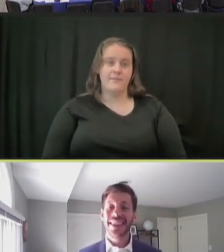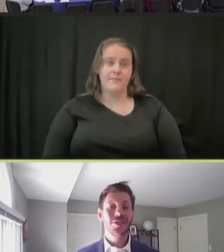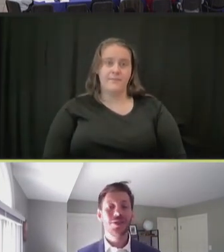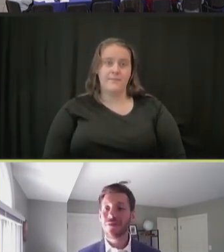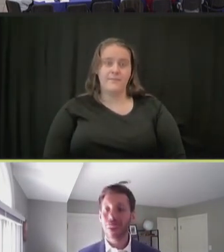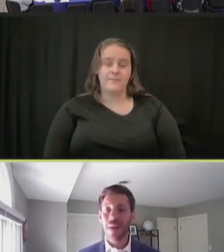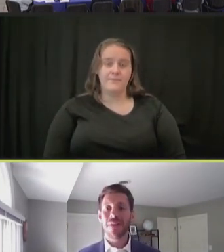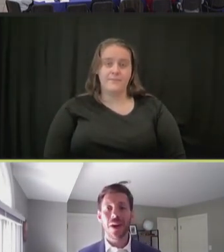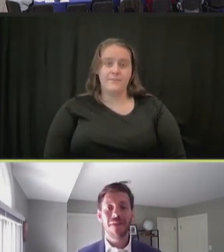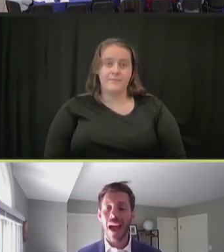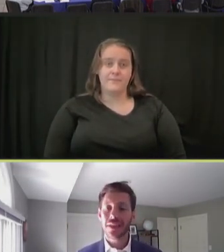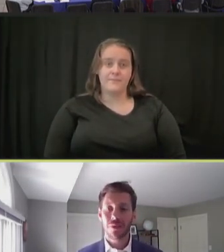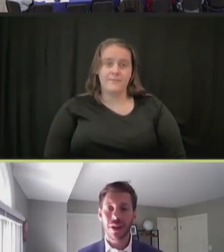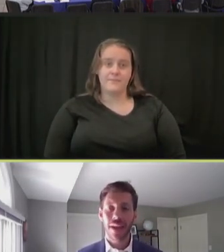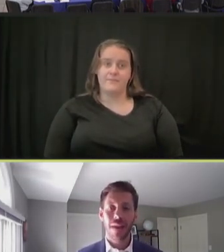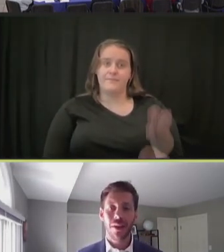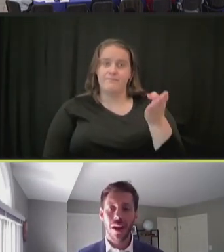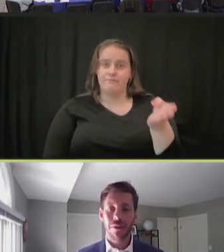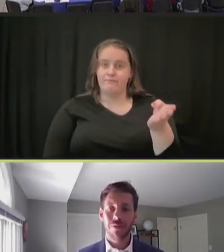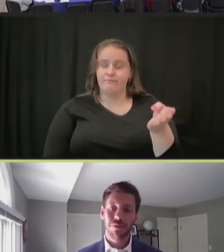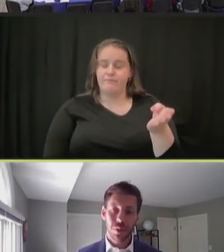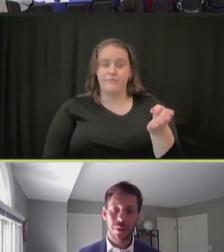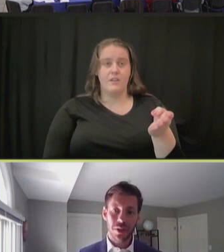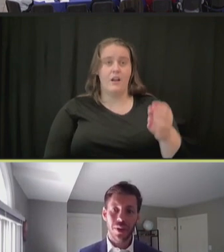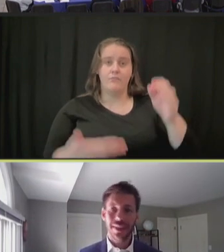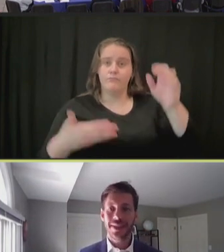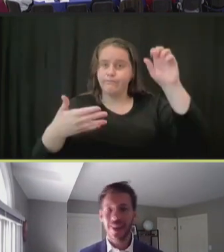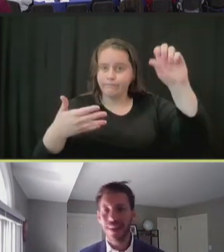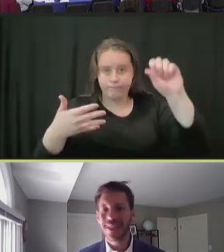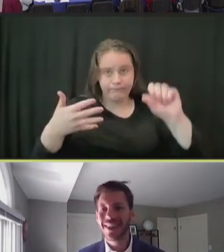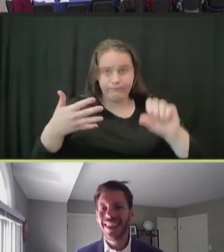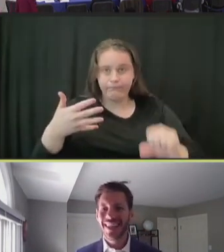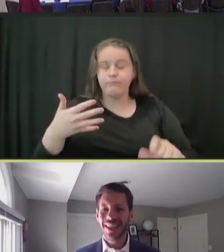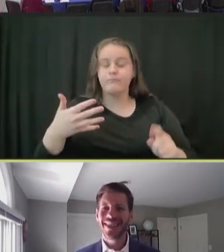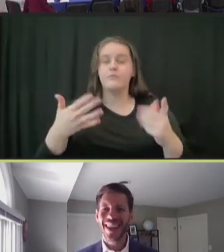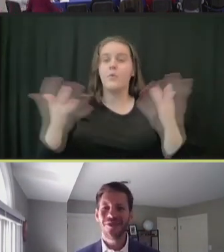This is just a very, very fast rundown of pretty much what the CMS team said